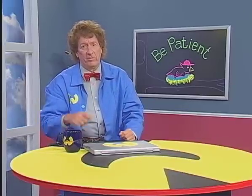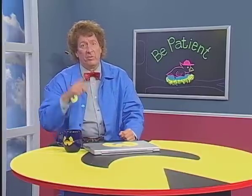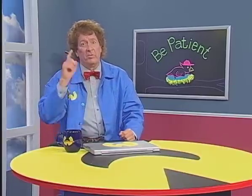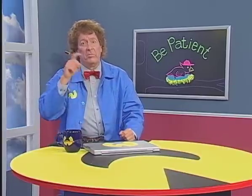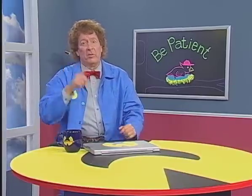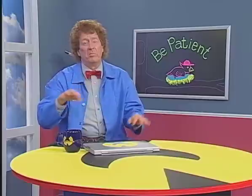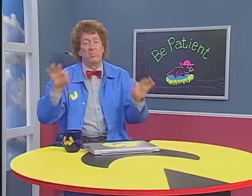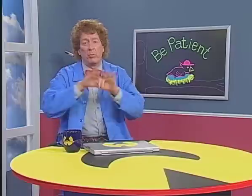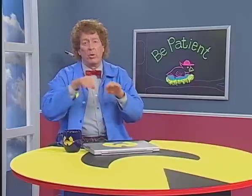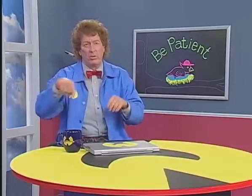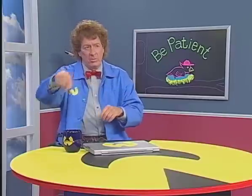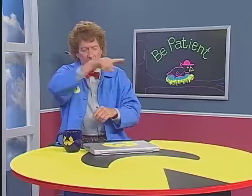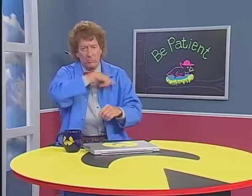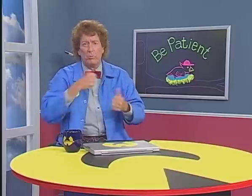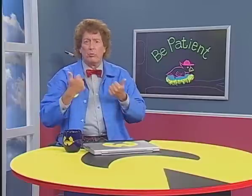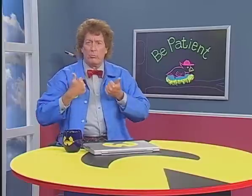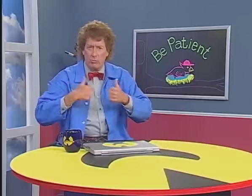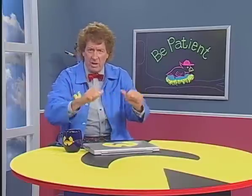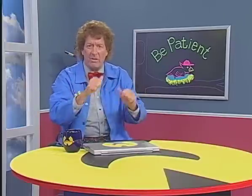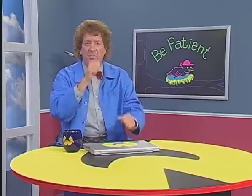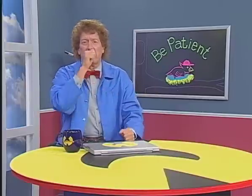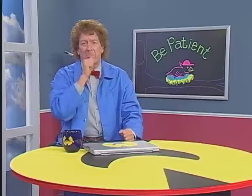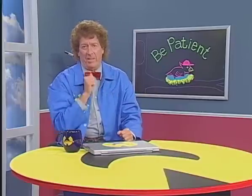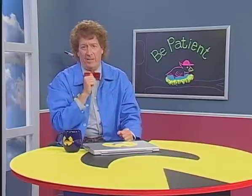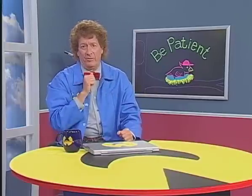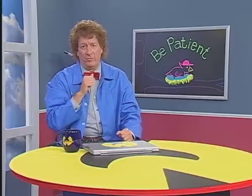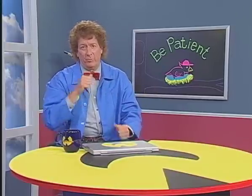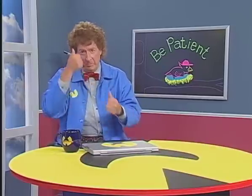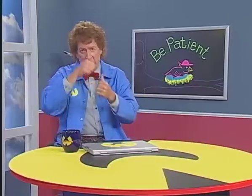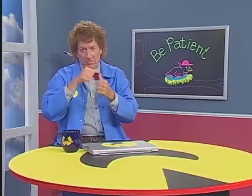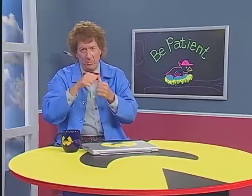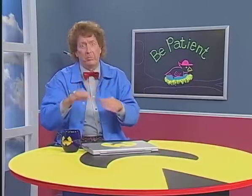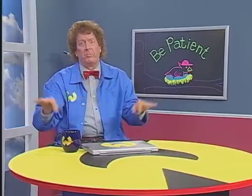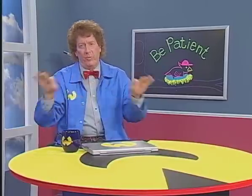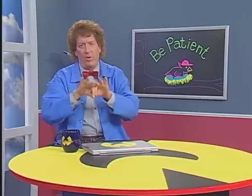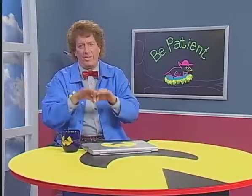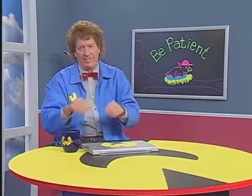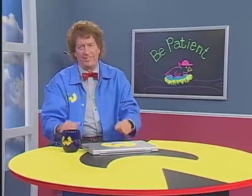IT IS IMPORTANT THAT WE TRY TO BE PATIENT. REMEMBER, IT'S REALLY IMPORTANT.